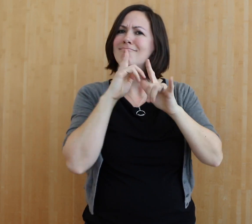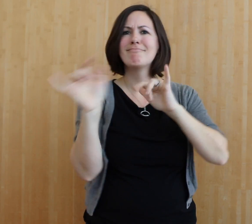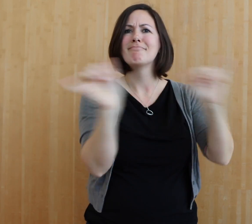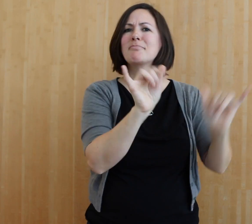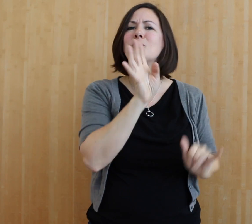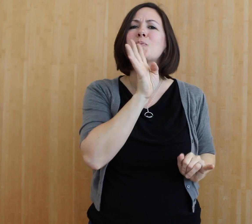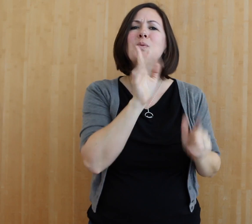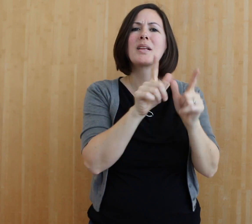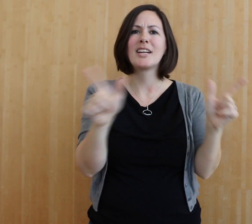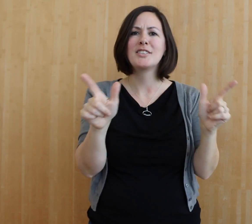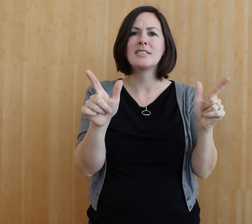Really, they are like spoken languages.